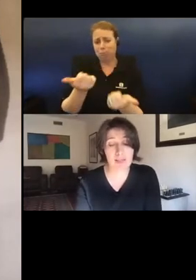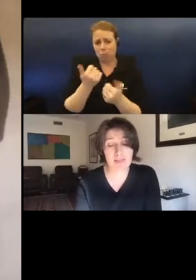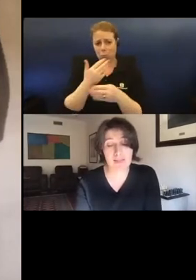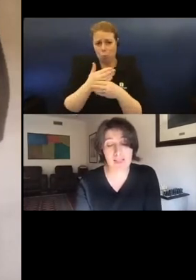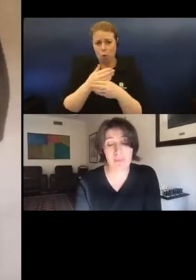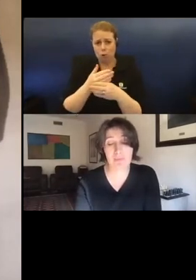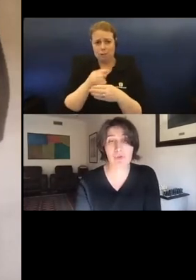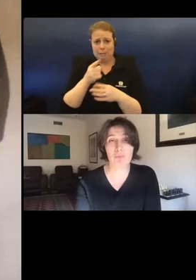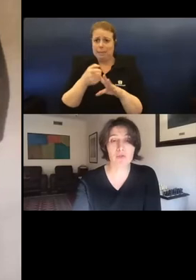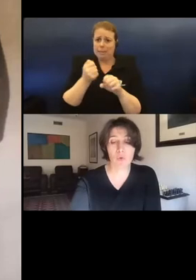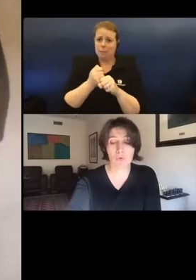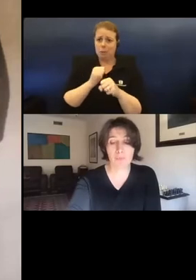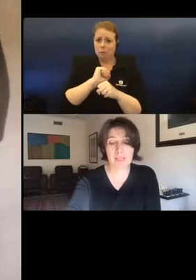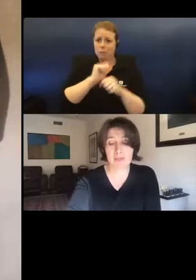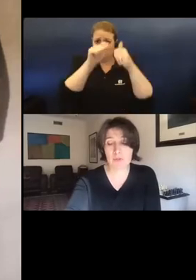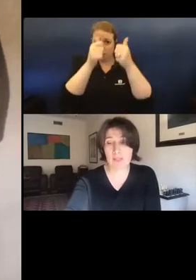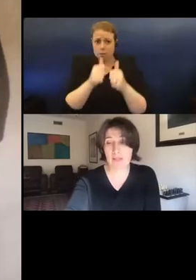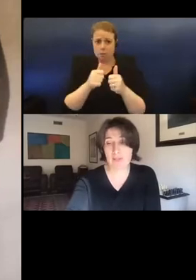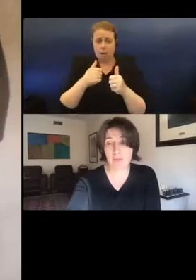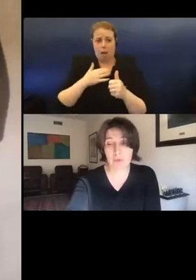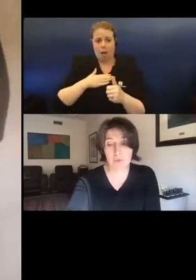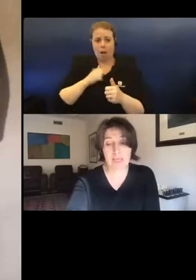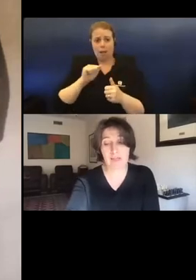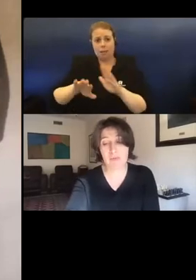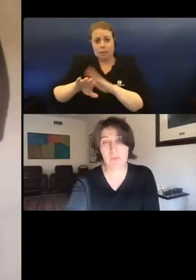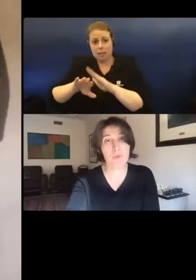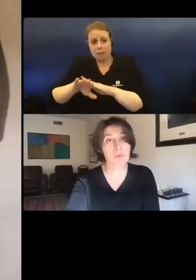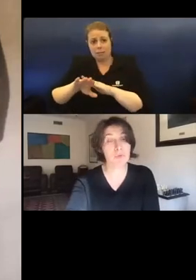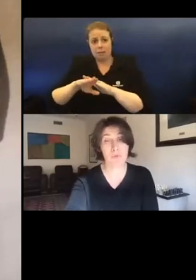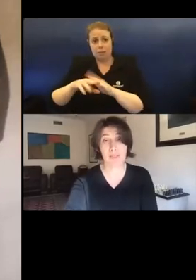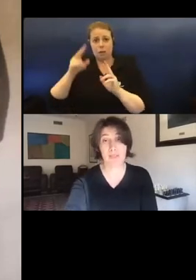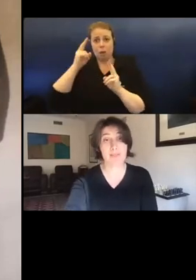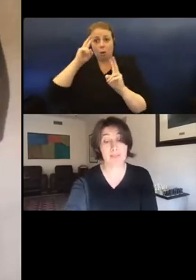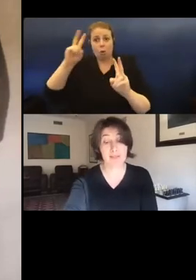dynamic monument call to peace on the left which was made after world war ii and it's still there